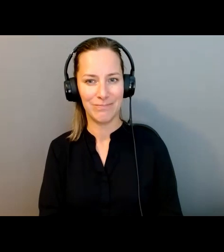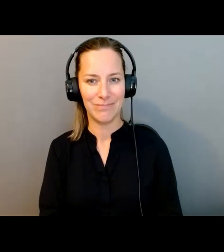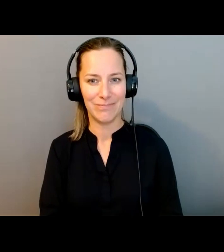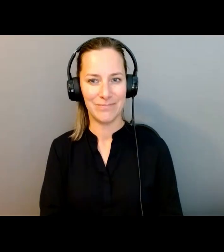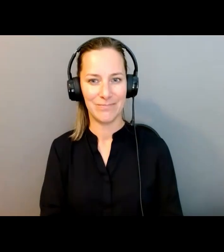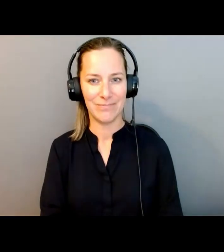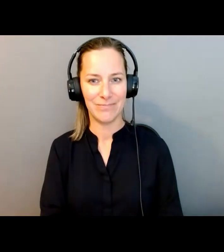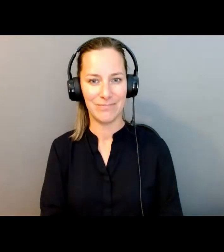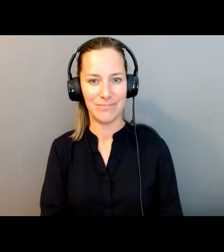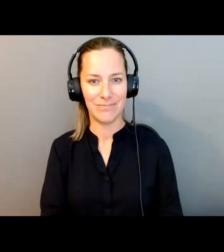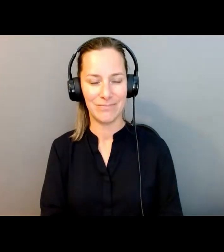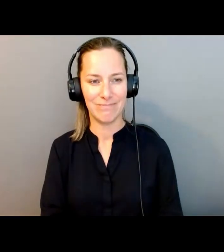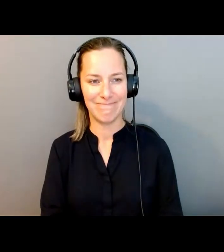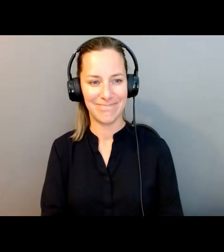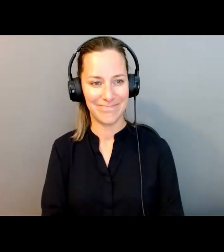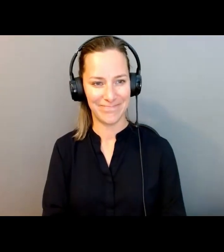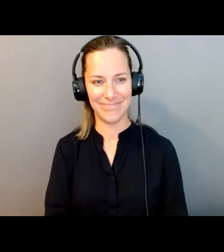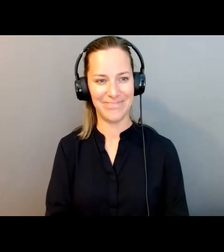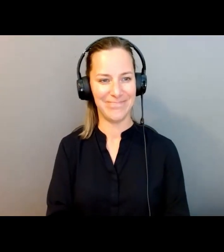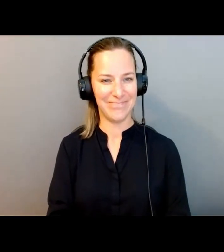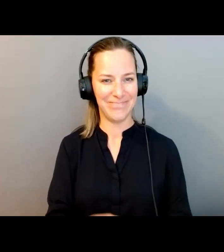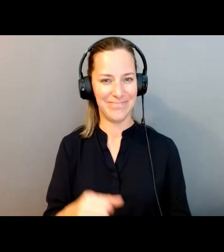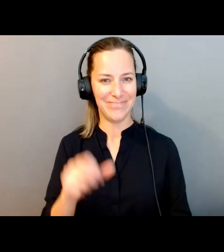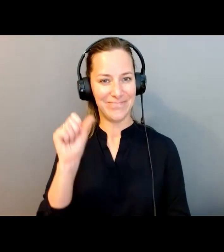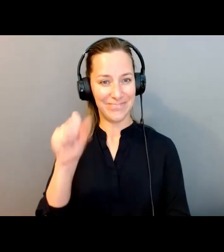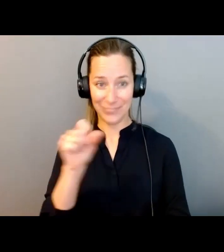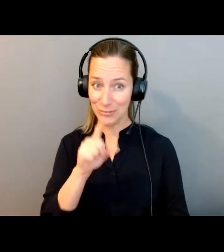over the world, too. That’s amazing. >> DR. JEN RINALDI: That’s true. Everyone